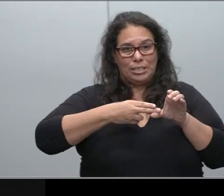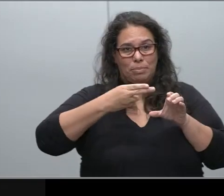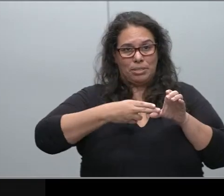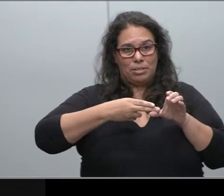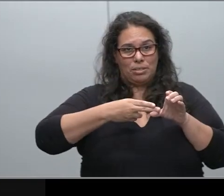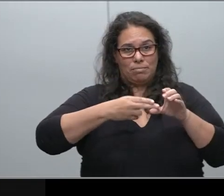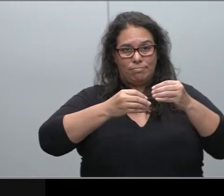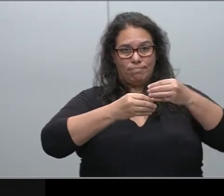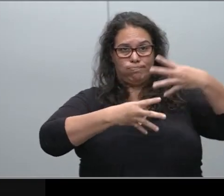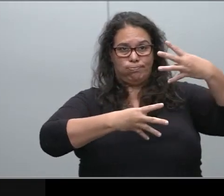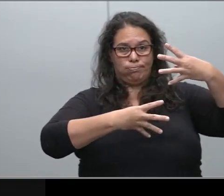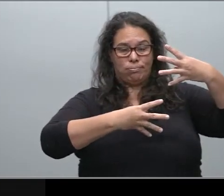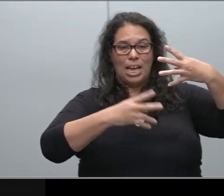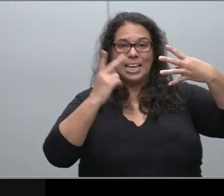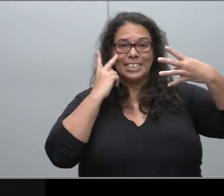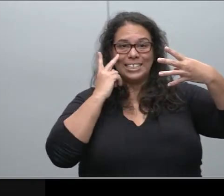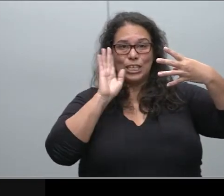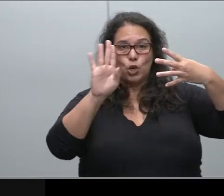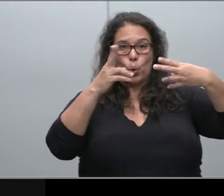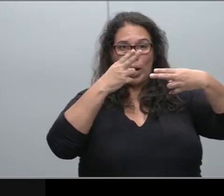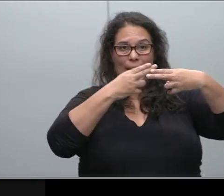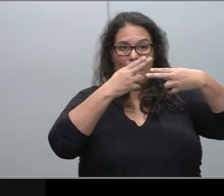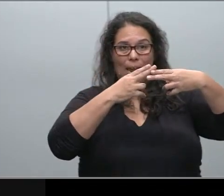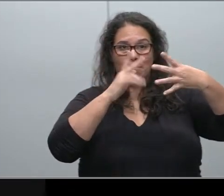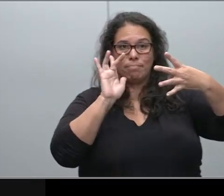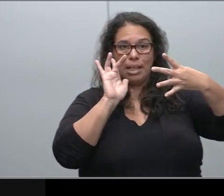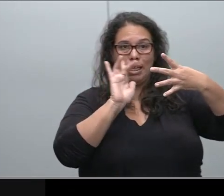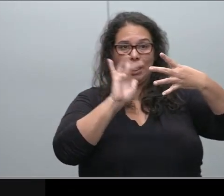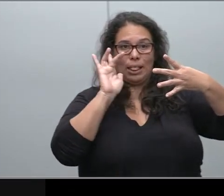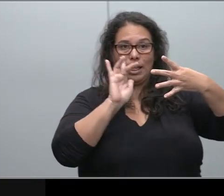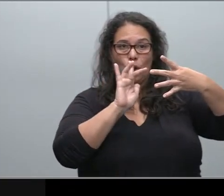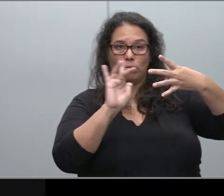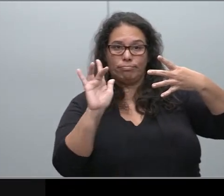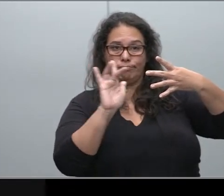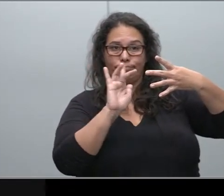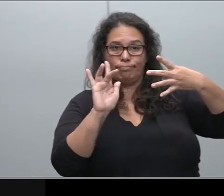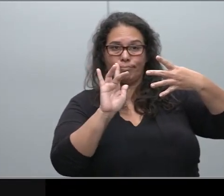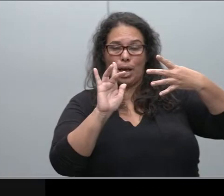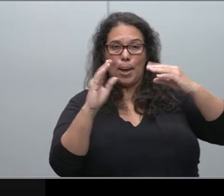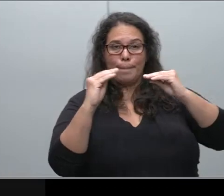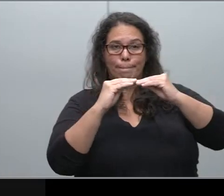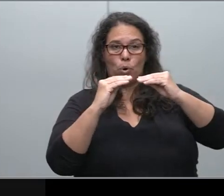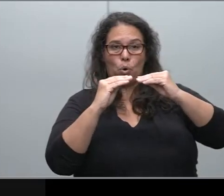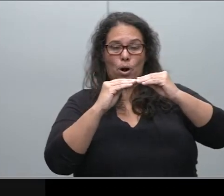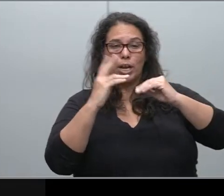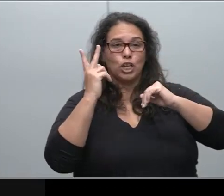probably can chime in if she needs to, but I'm happy to share with you that the family resource centers